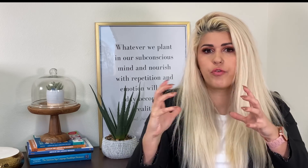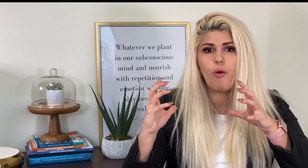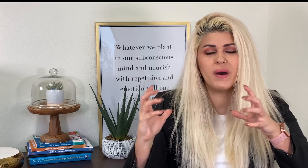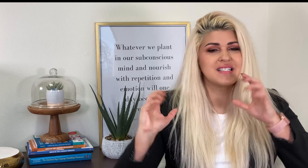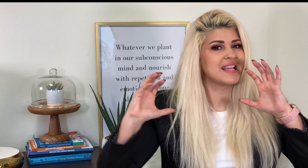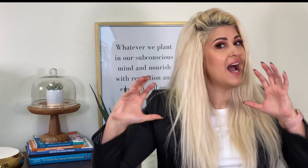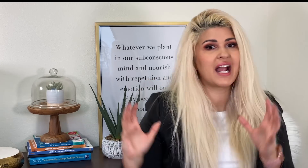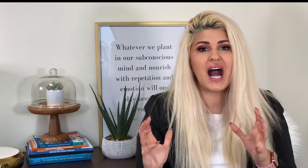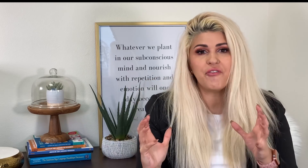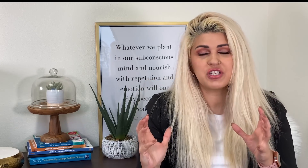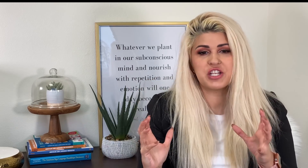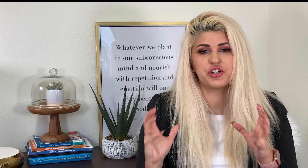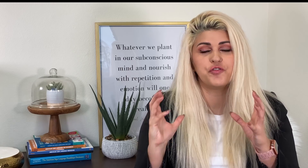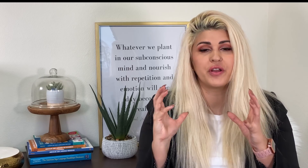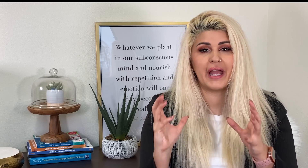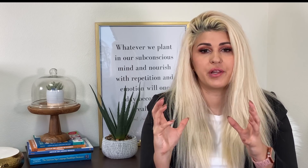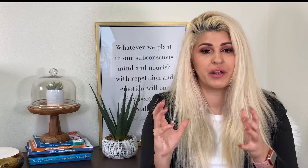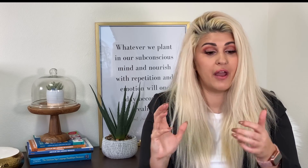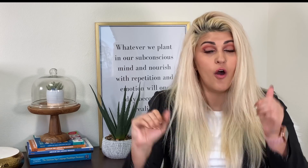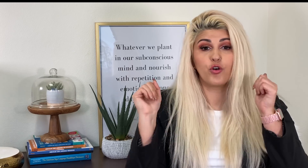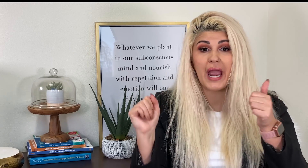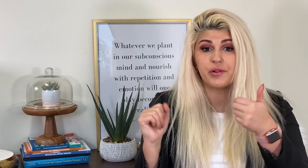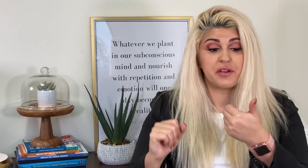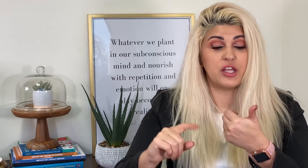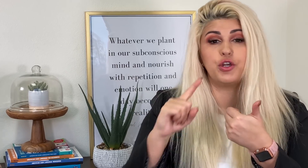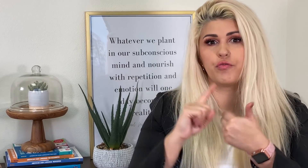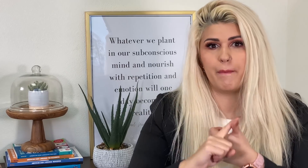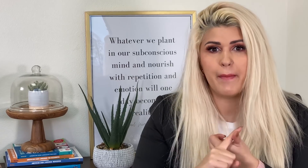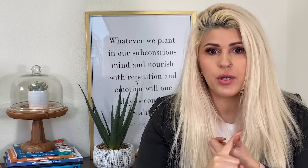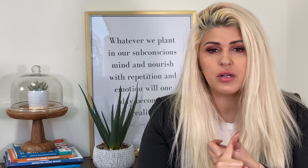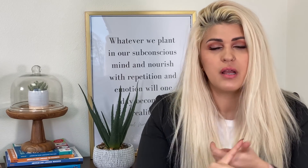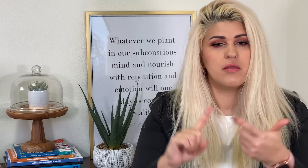robust, conversational vocabulary. Vocabulary that you can remember,